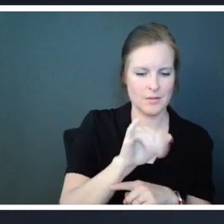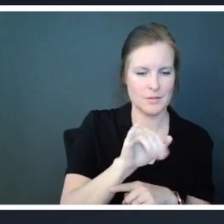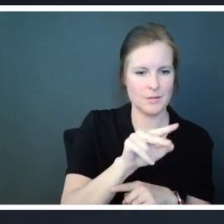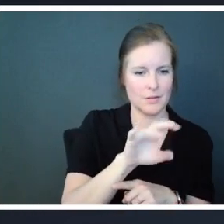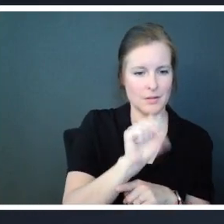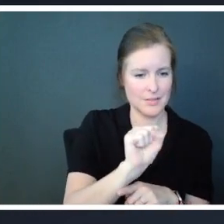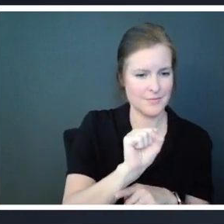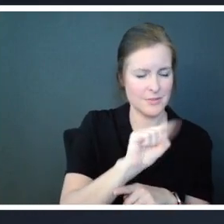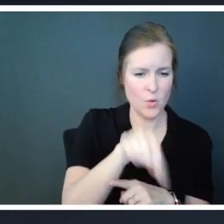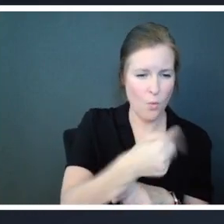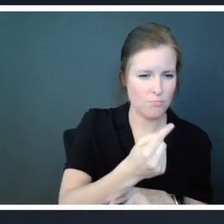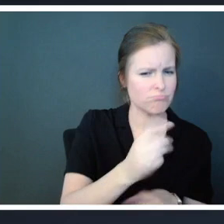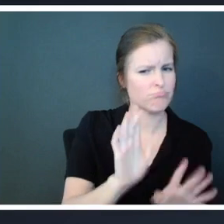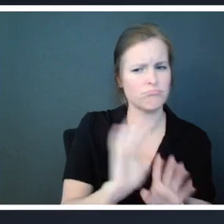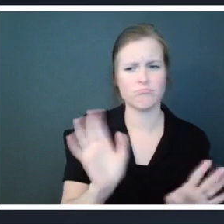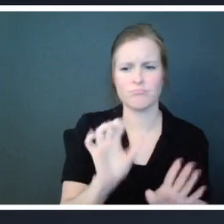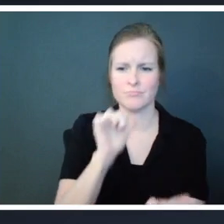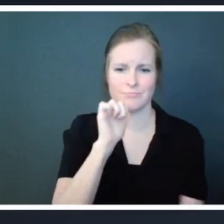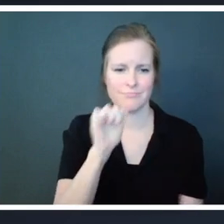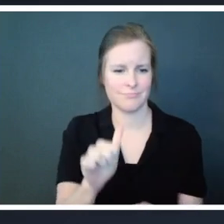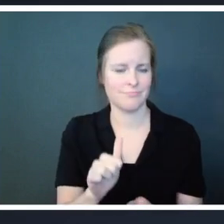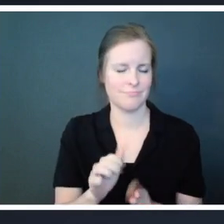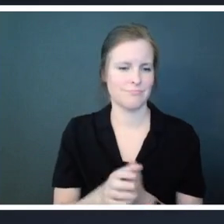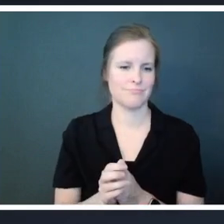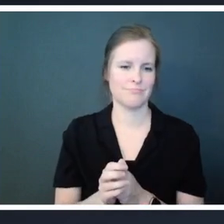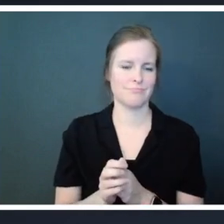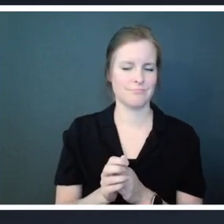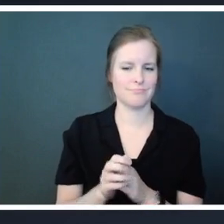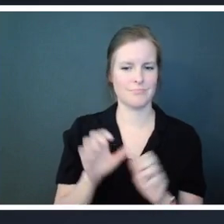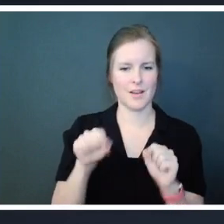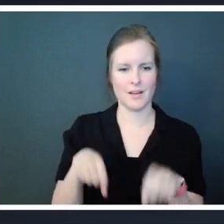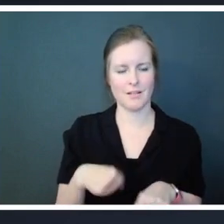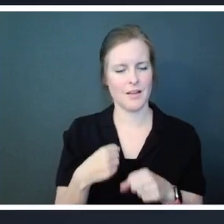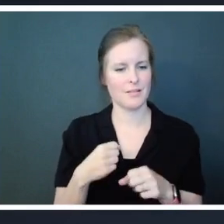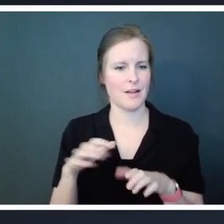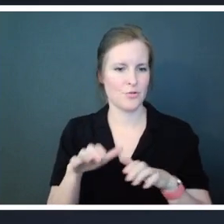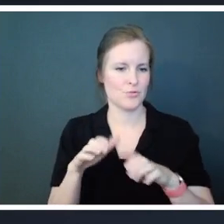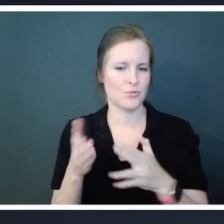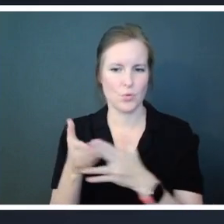through financial resources. There's action through education. We can find inspiration